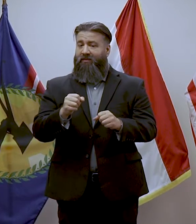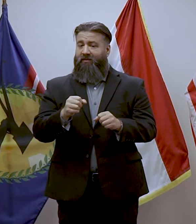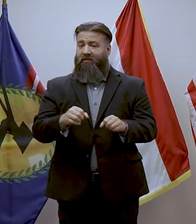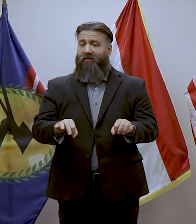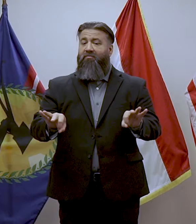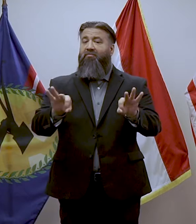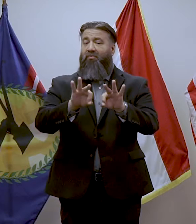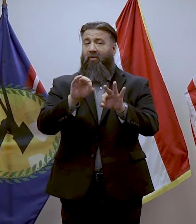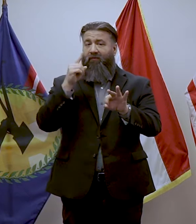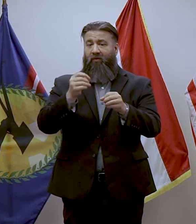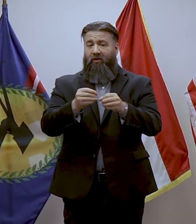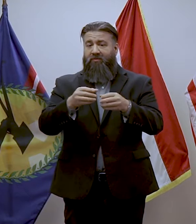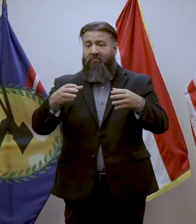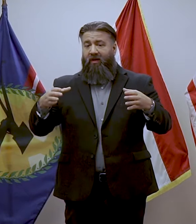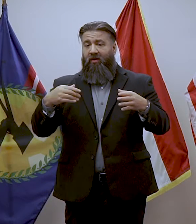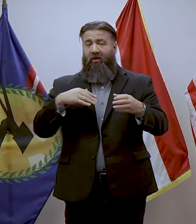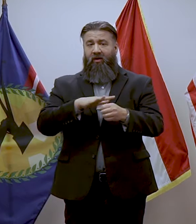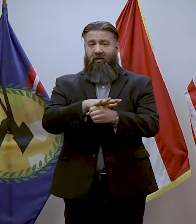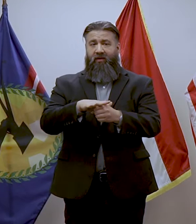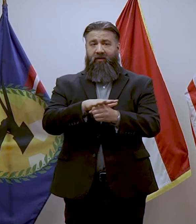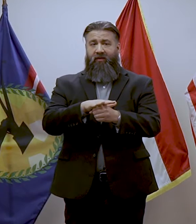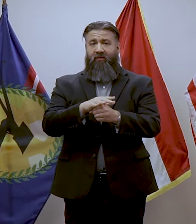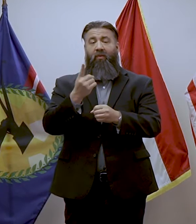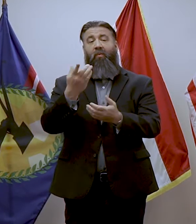If there is one thing that everyone agrees on is that they like